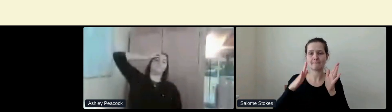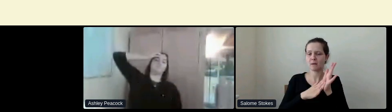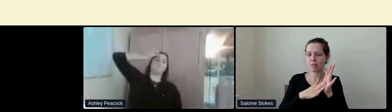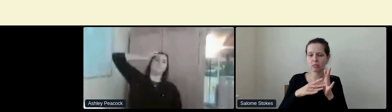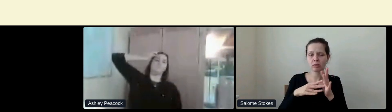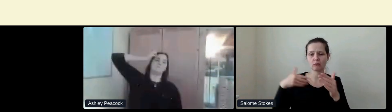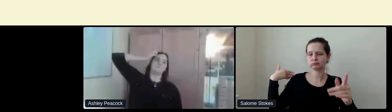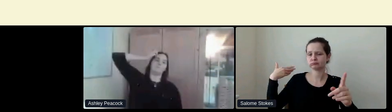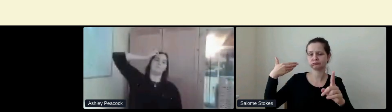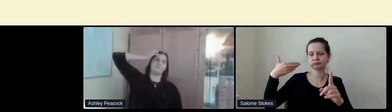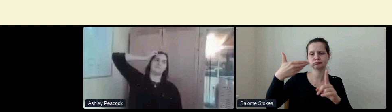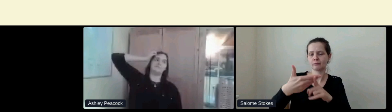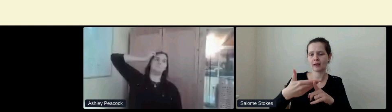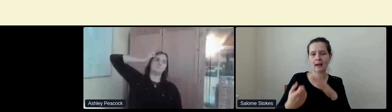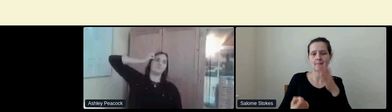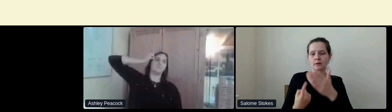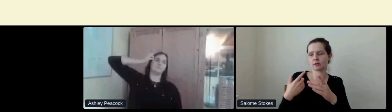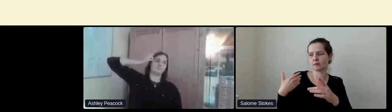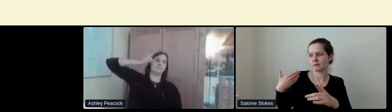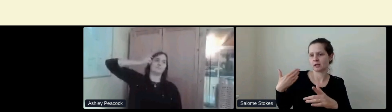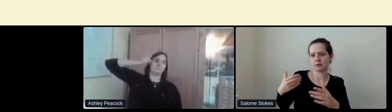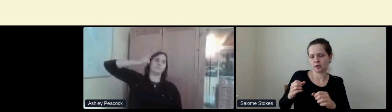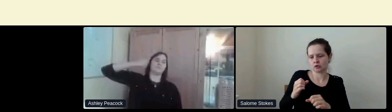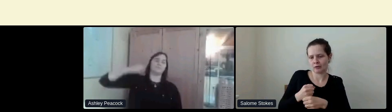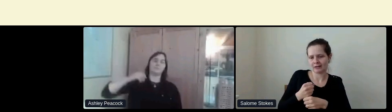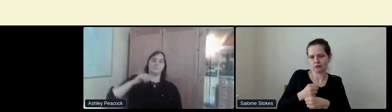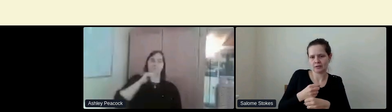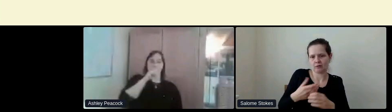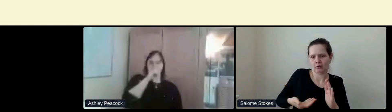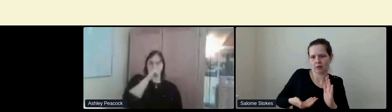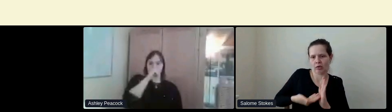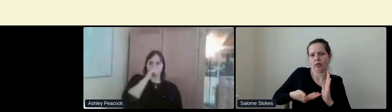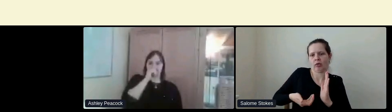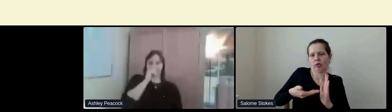it's been building up but it's not normally to do with the last thing that happened.